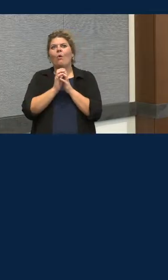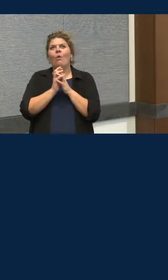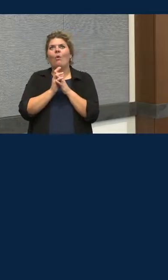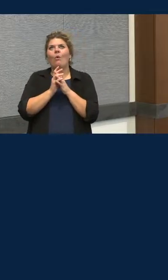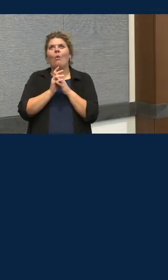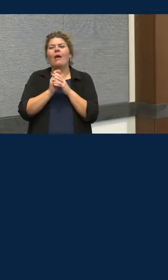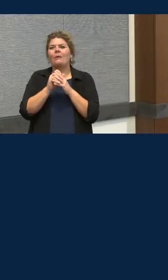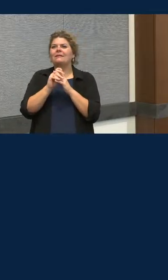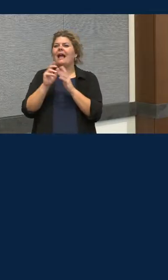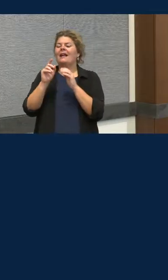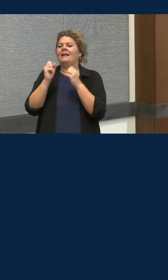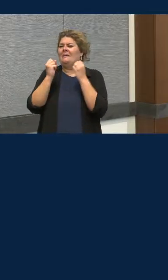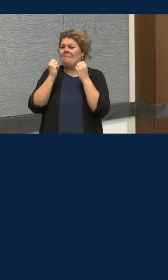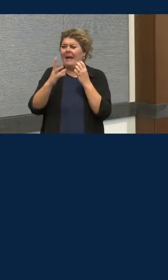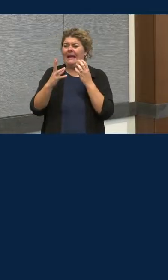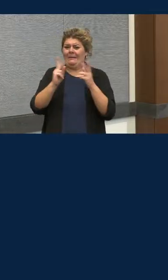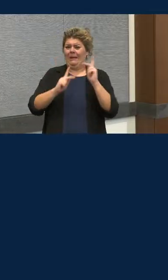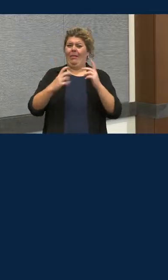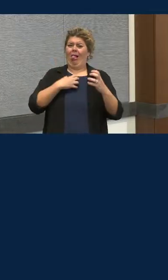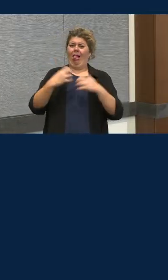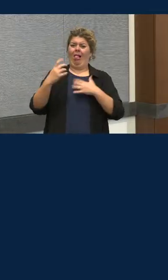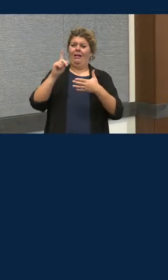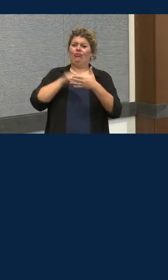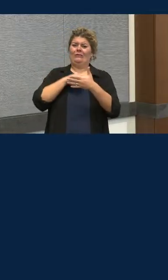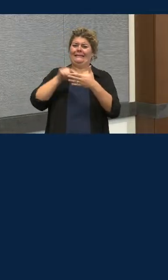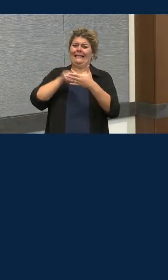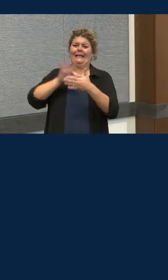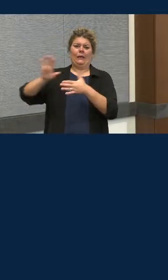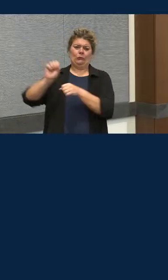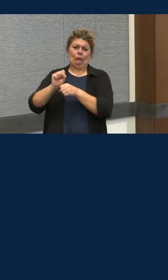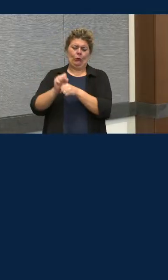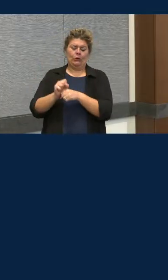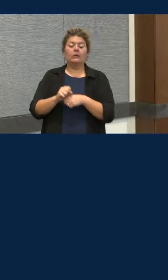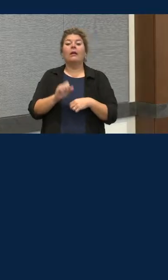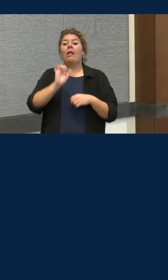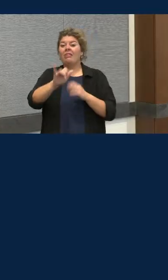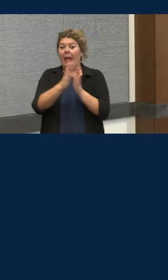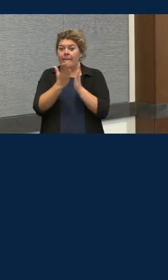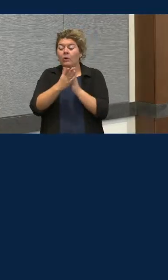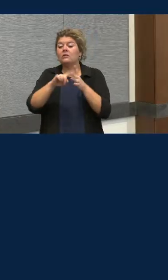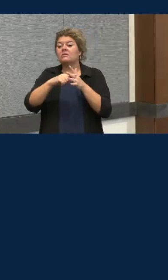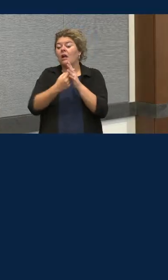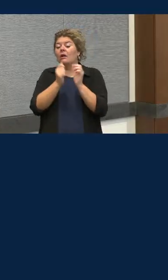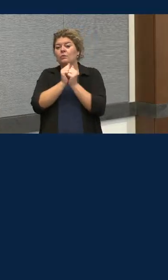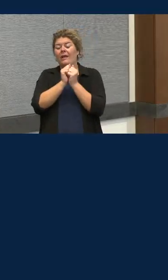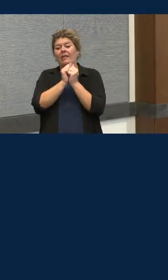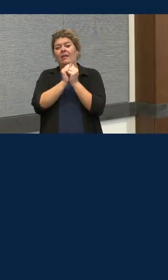critique after another. The book begins with a huge